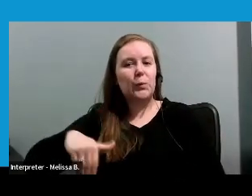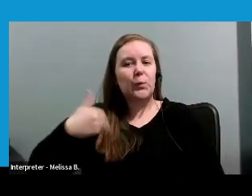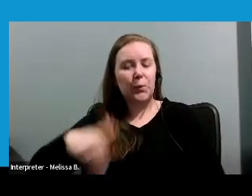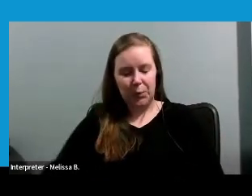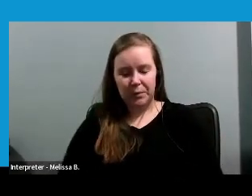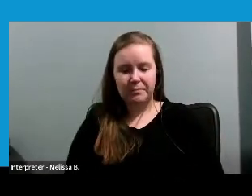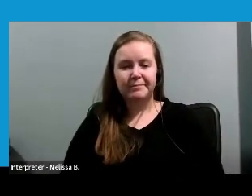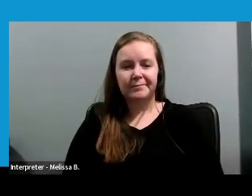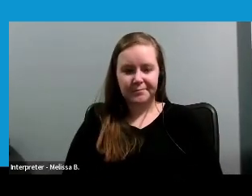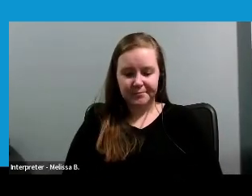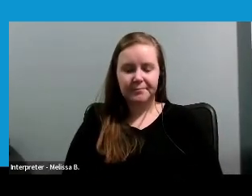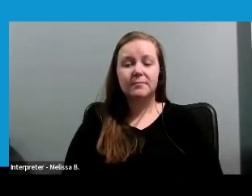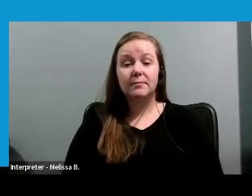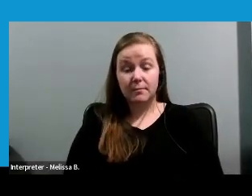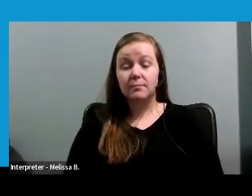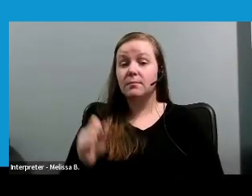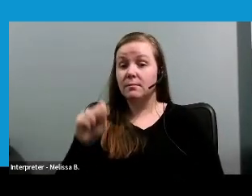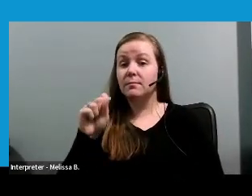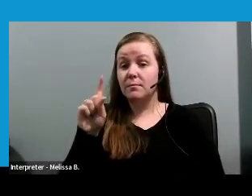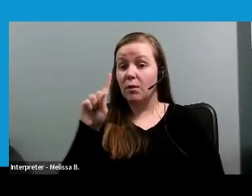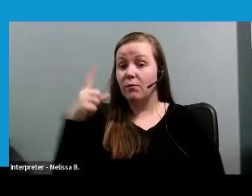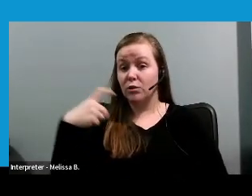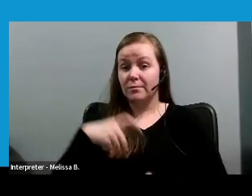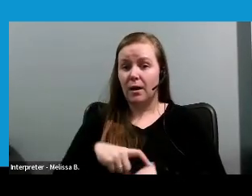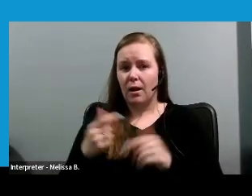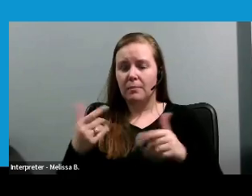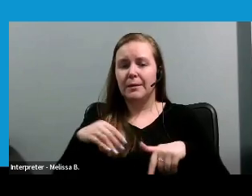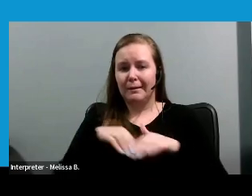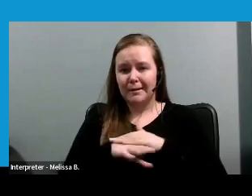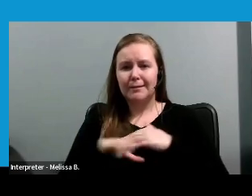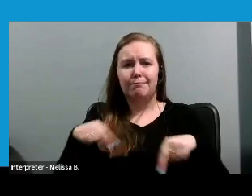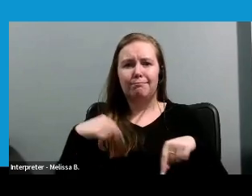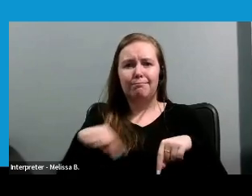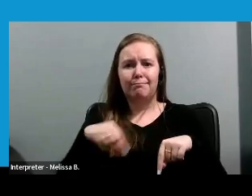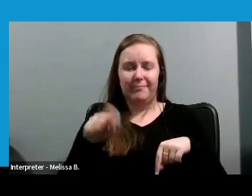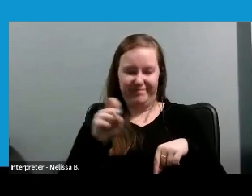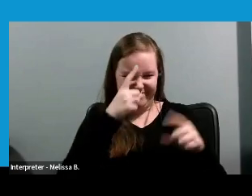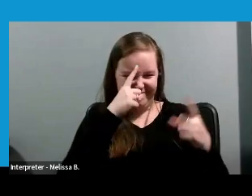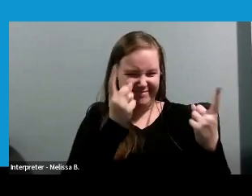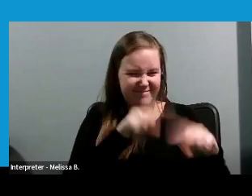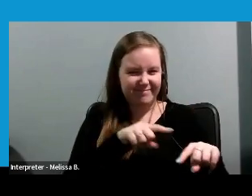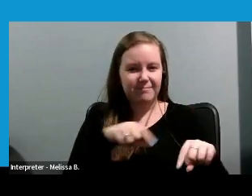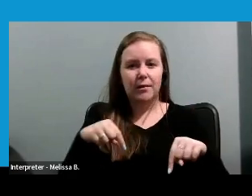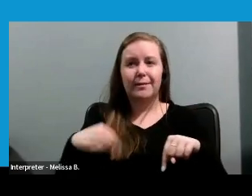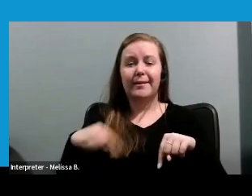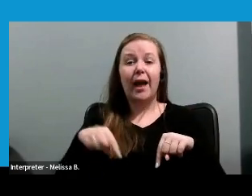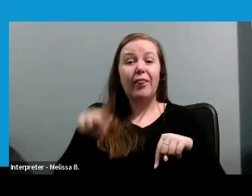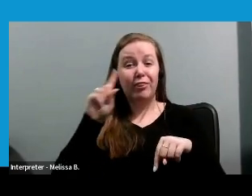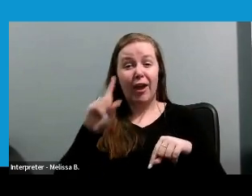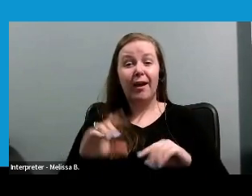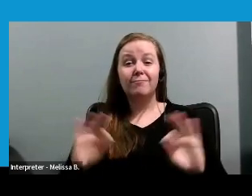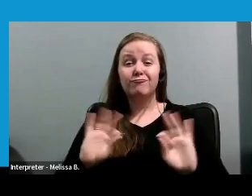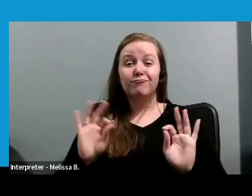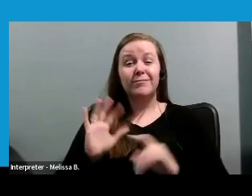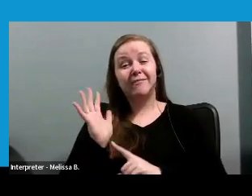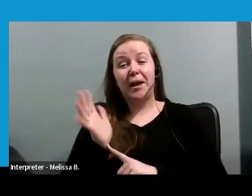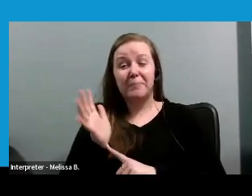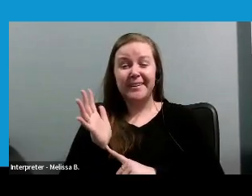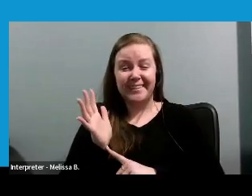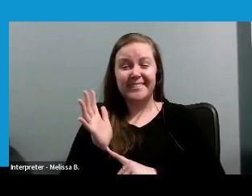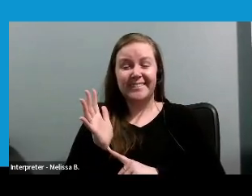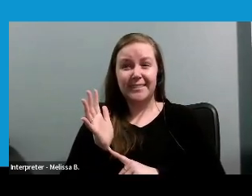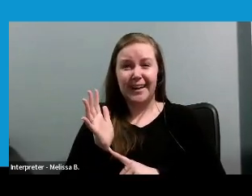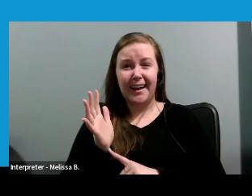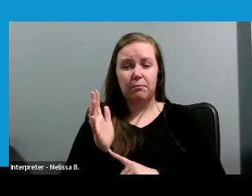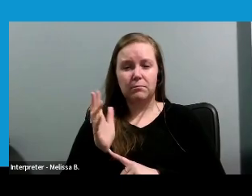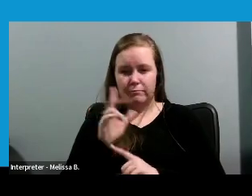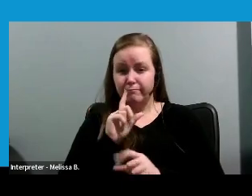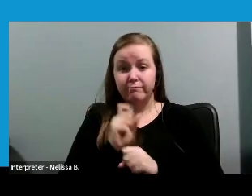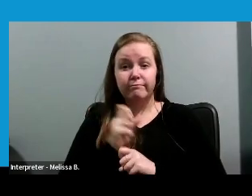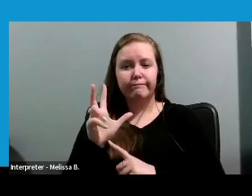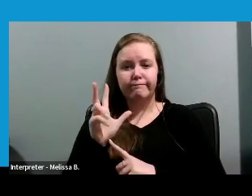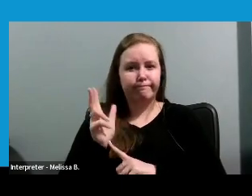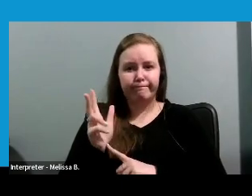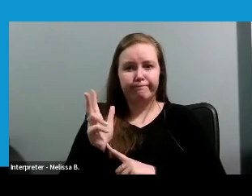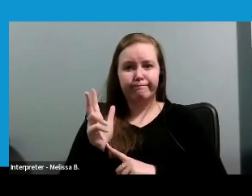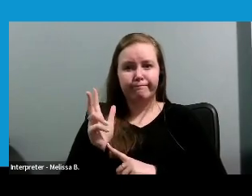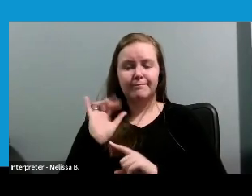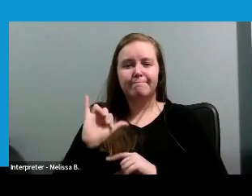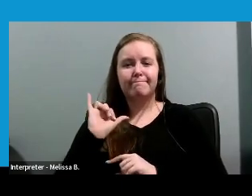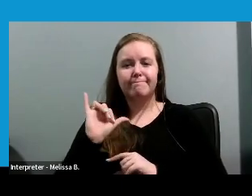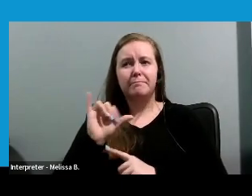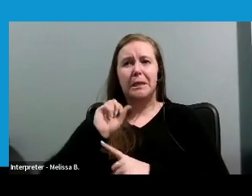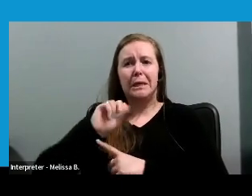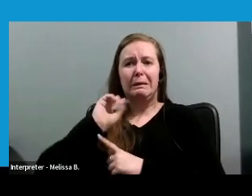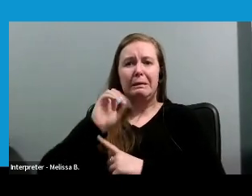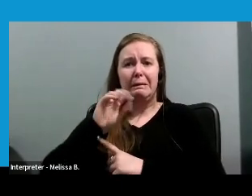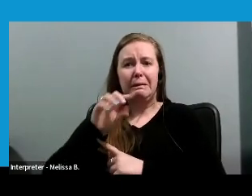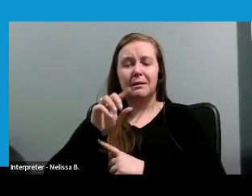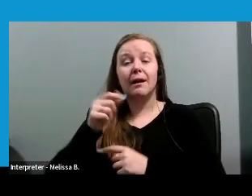Lisa Levesque: Yeah, the first time was actually kind of nerve-wracking, like someone else said, because I thought I had 5 minutes, but I only had 3, and it was perhaps not the most receptive, subcommittee.